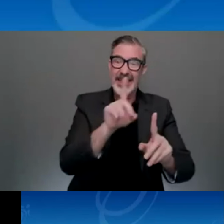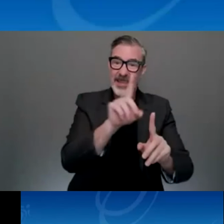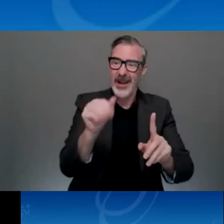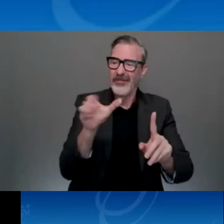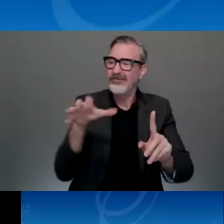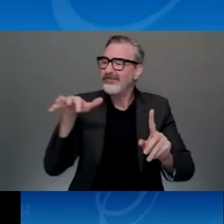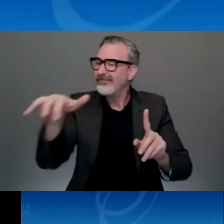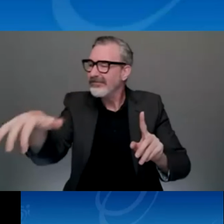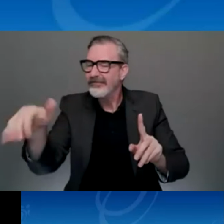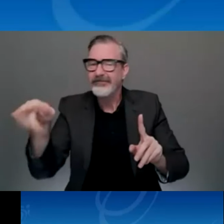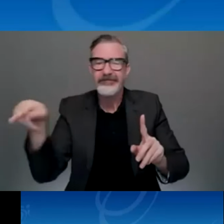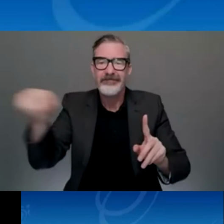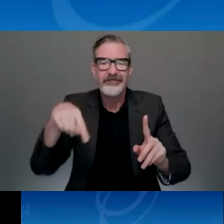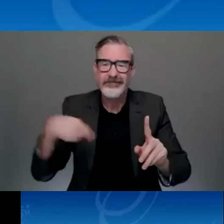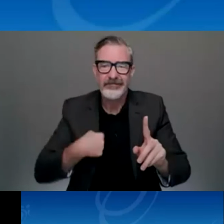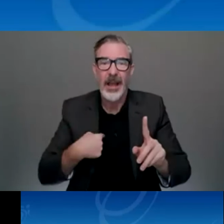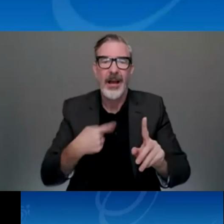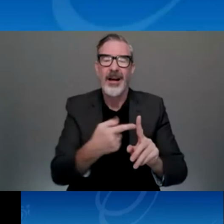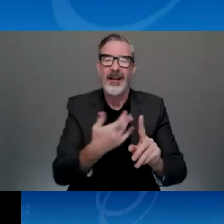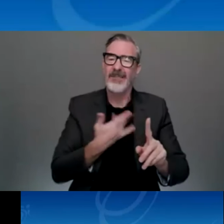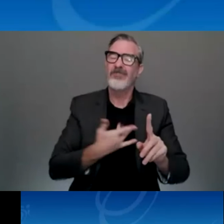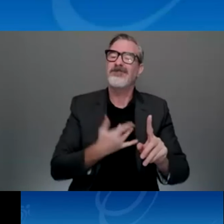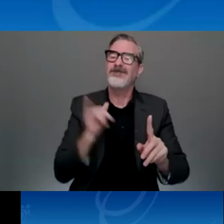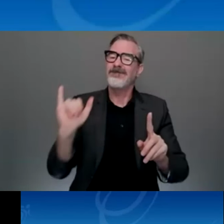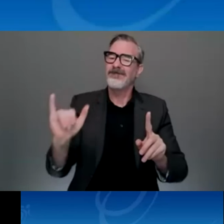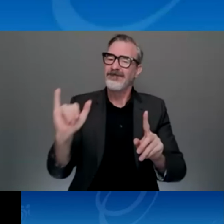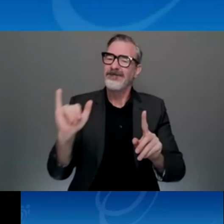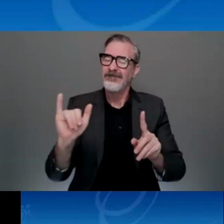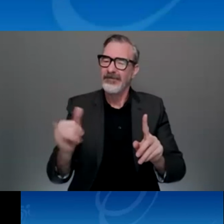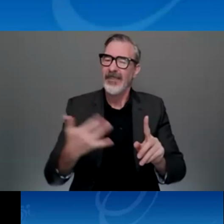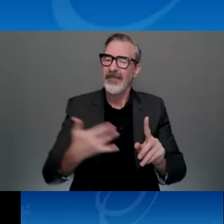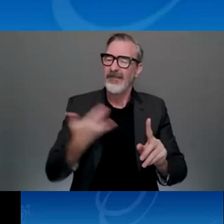Conversely, I have also experienced how transformative and empowering